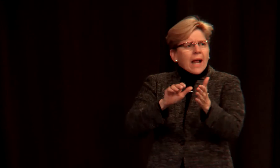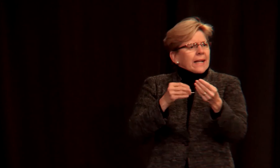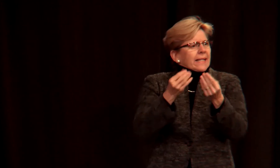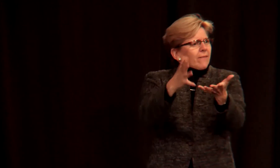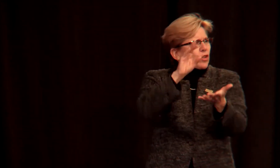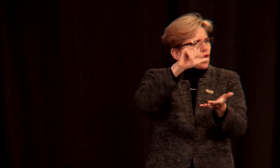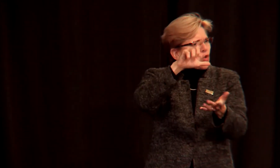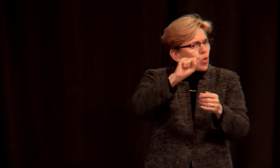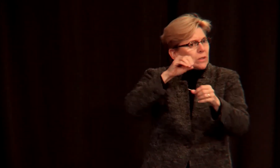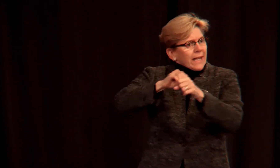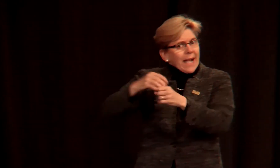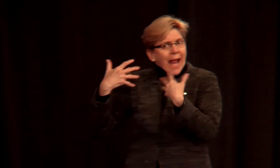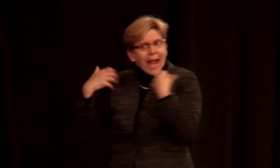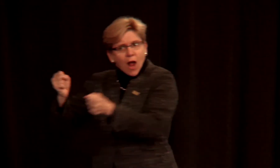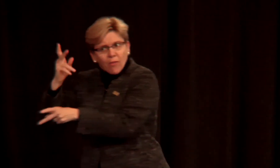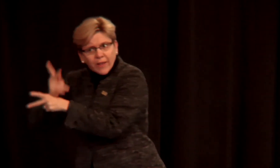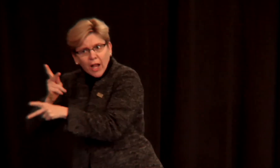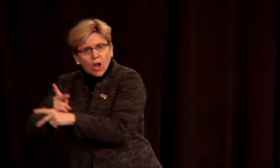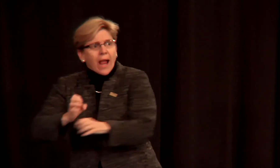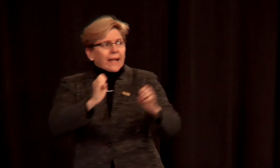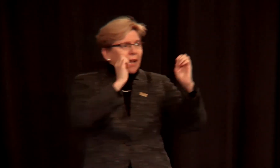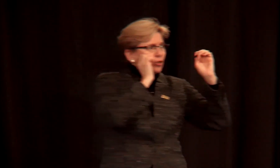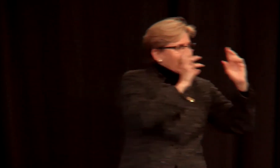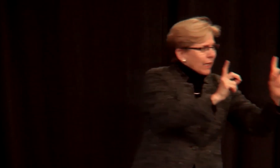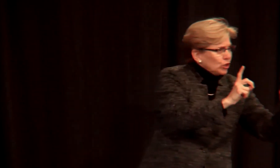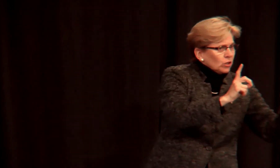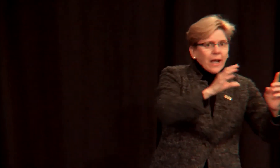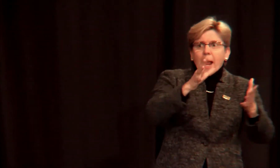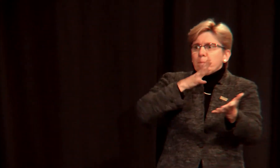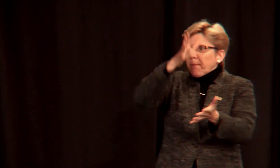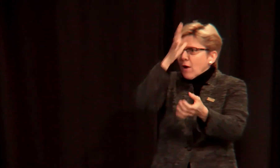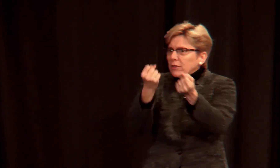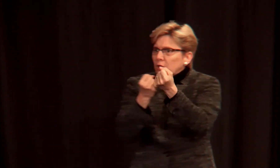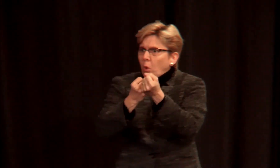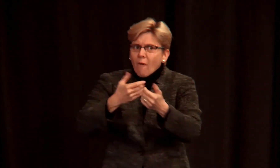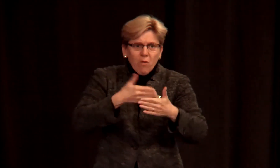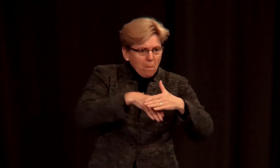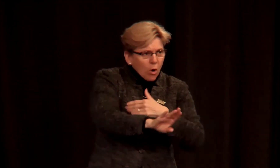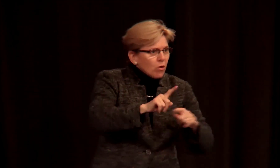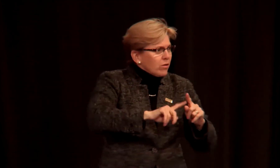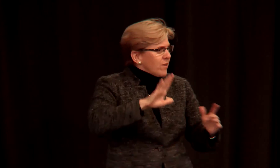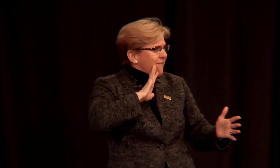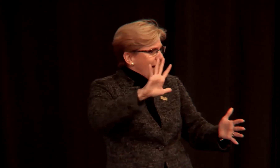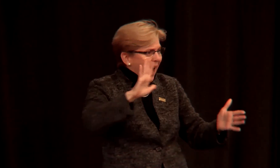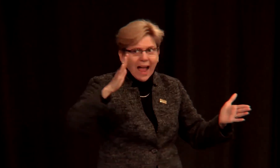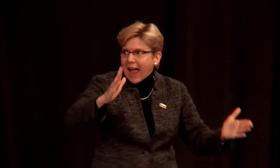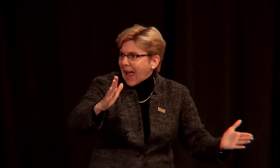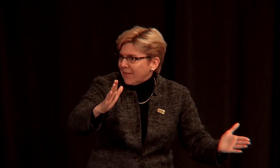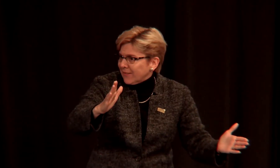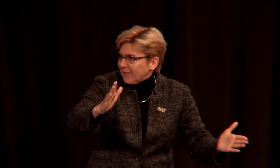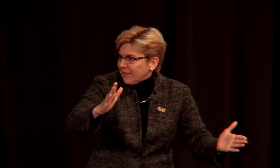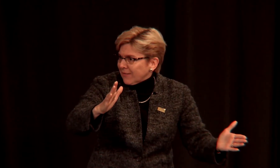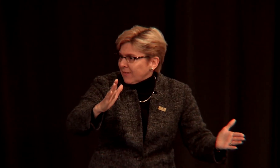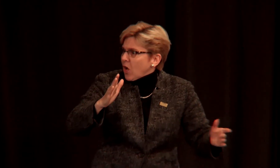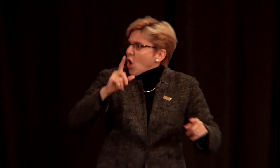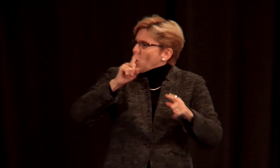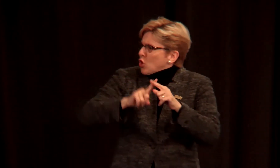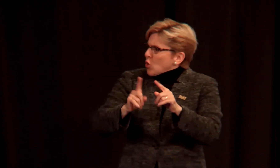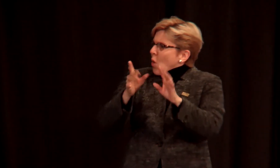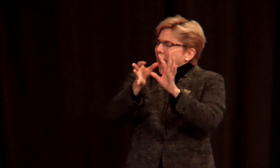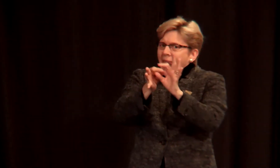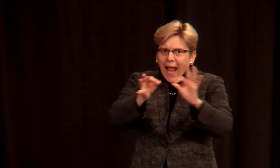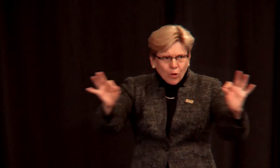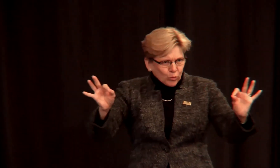Why is our system not giving those tools to health care education and parental support from birth to five?